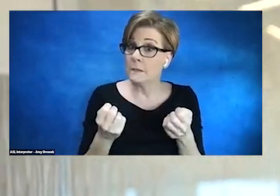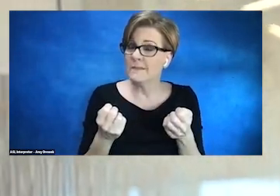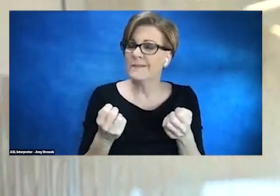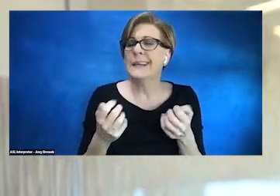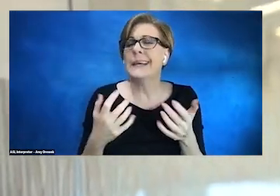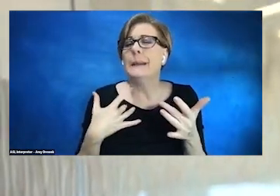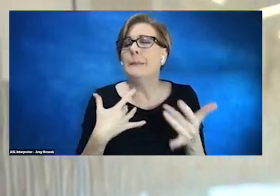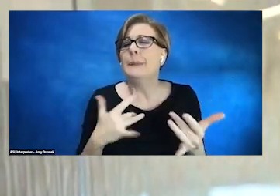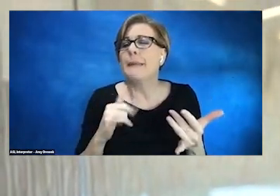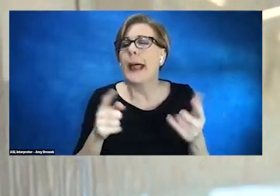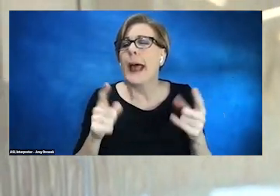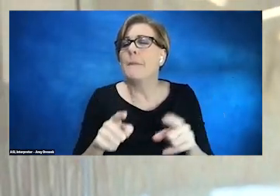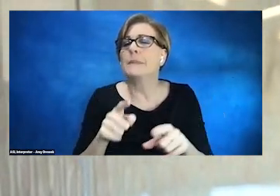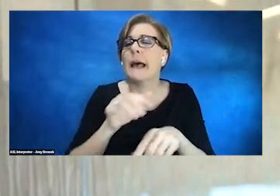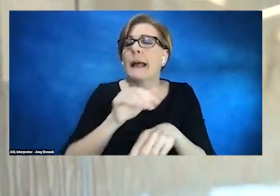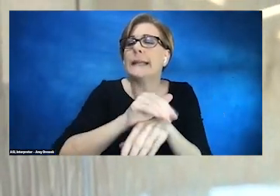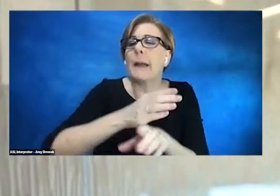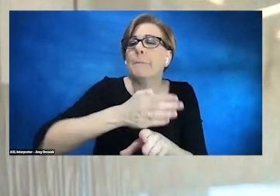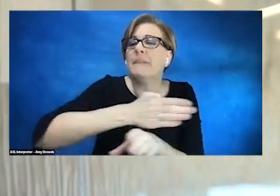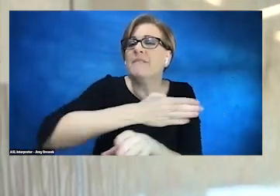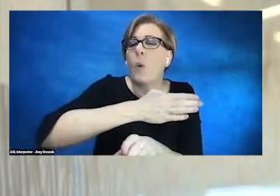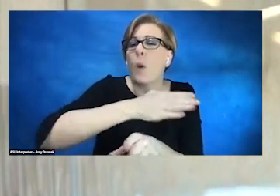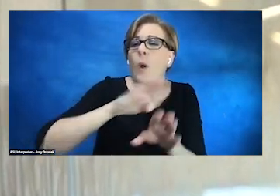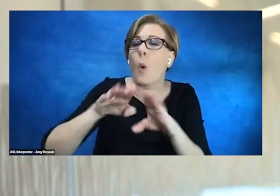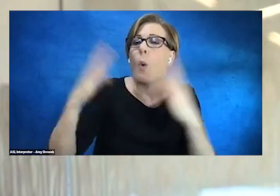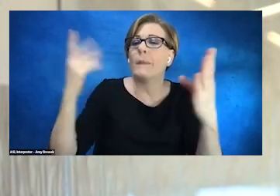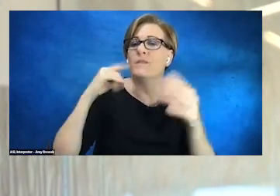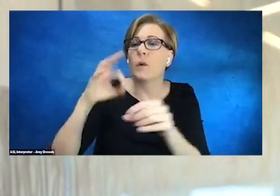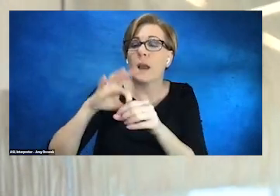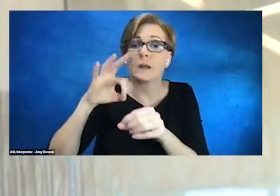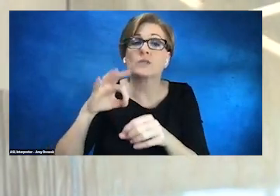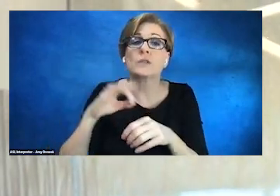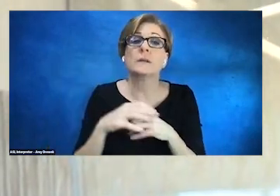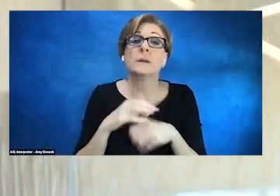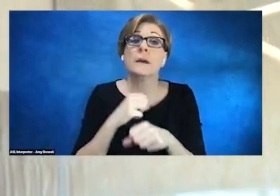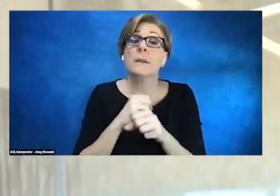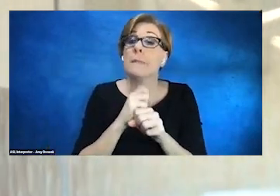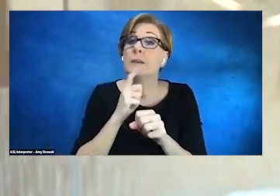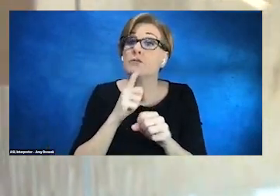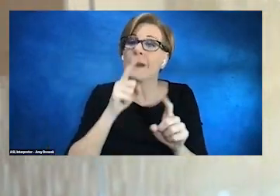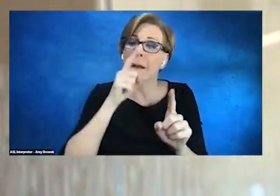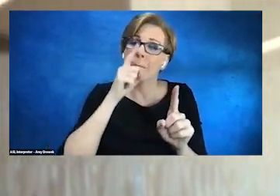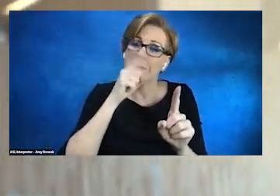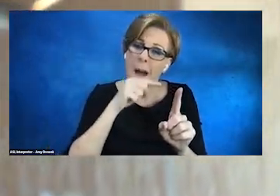so this is usually the night before election day so they're going to look make sure it's the